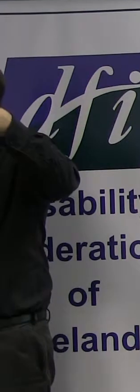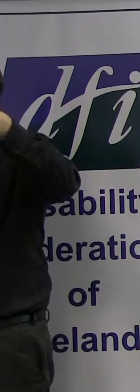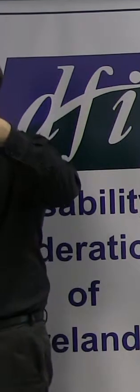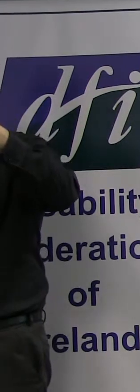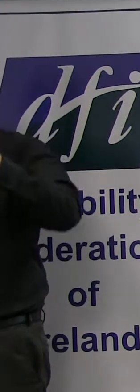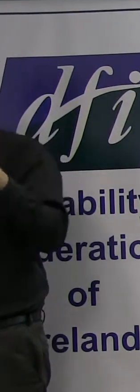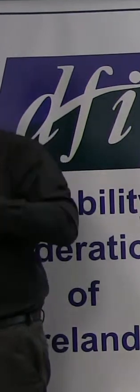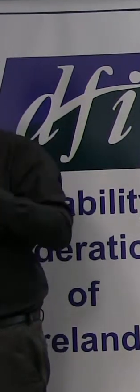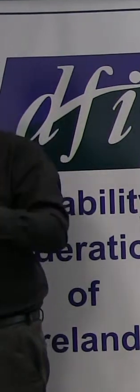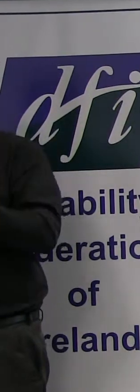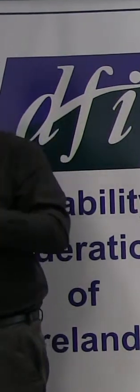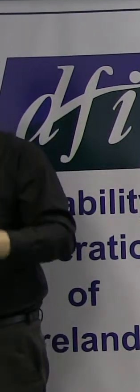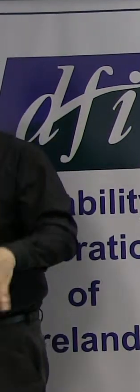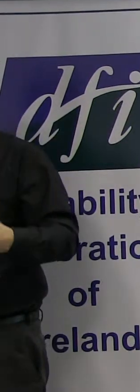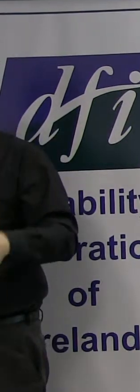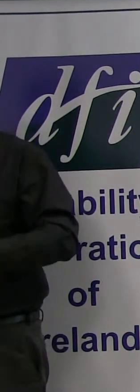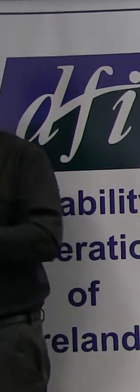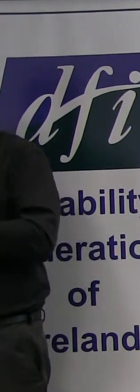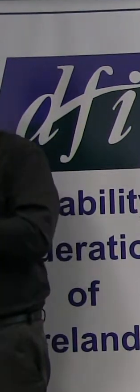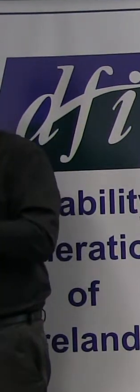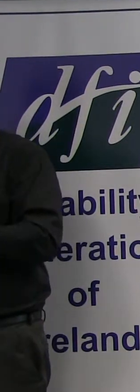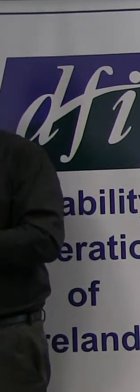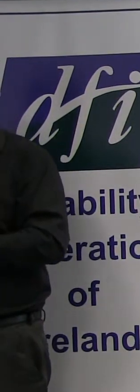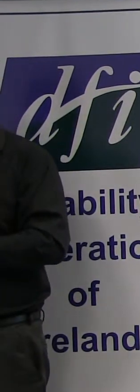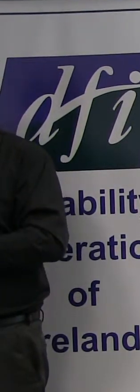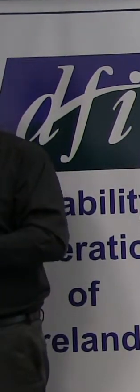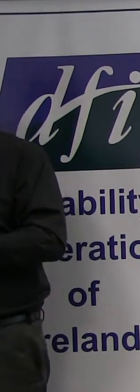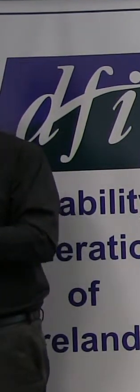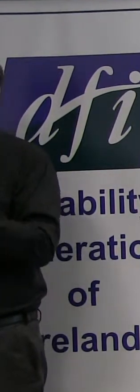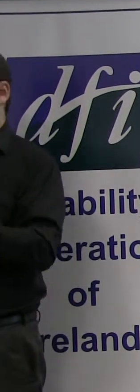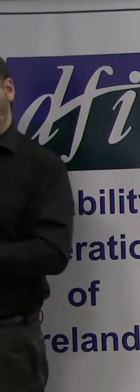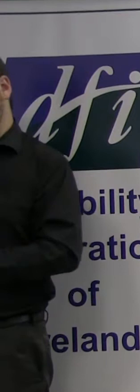often people will complain and I like they were complaining without you disown